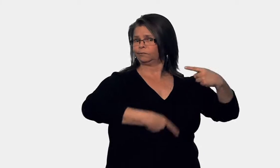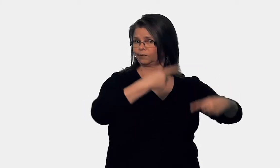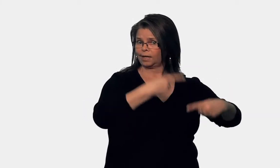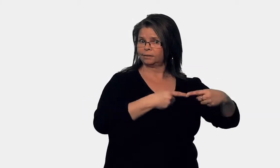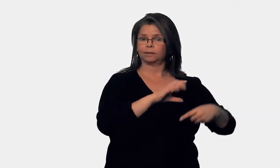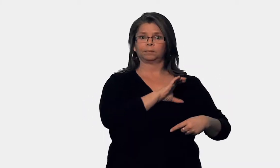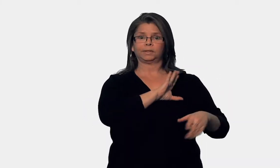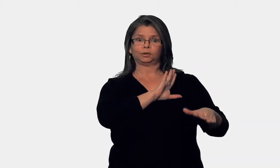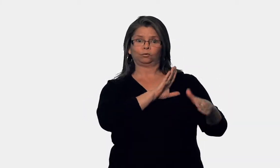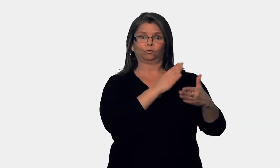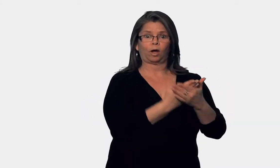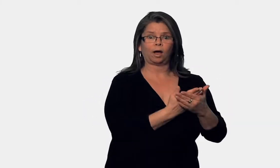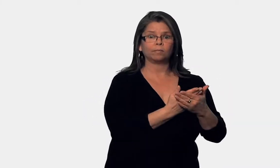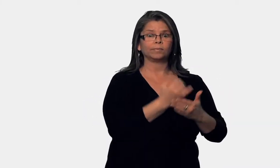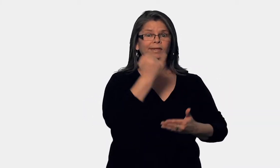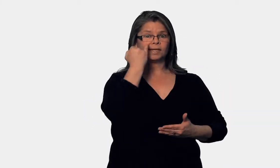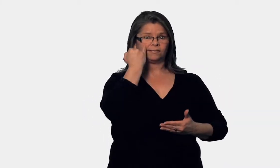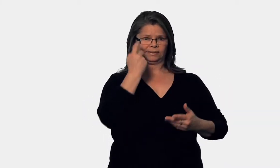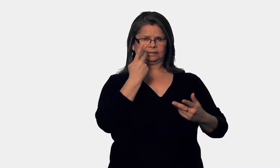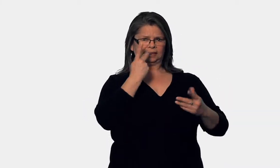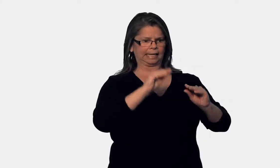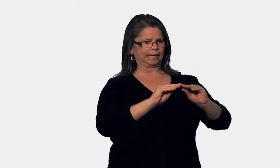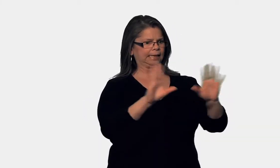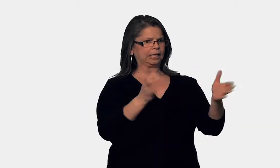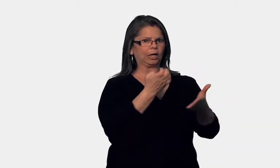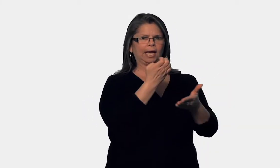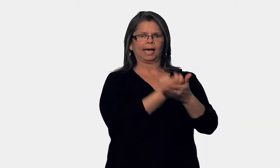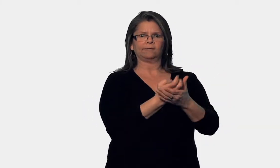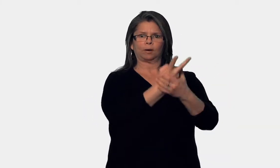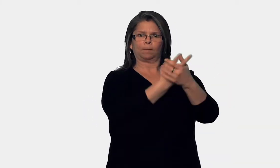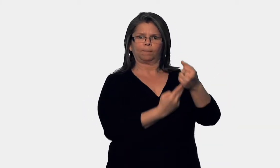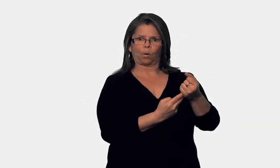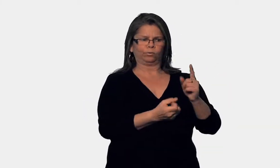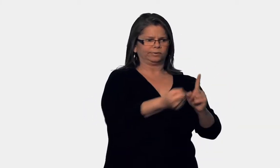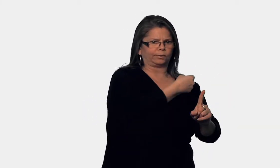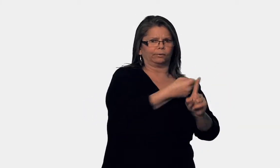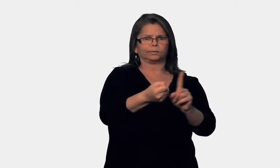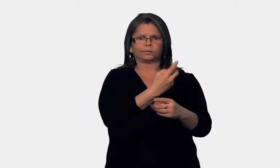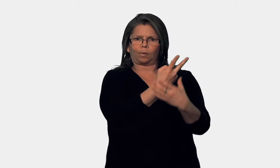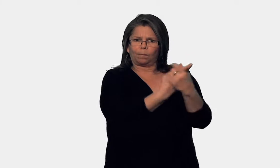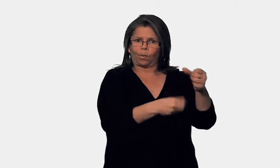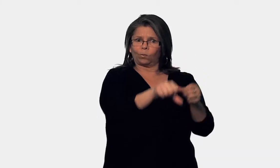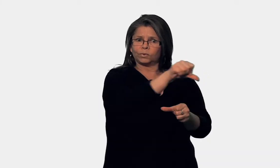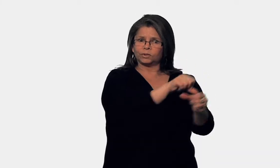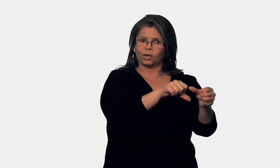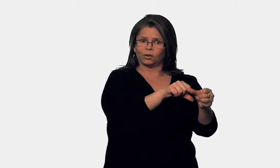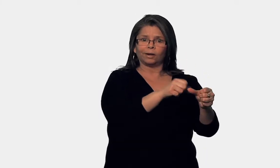if there is evidence that both partners were assaulted,